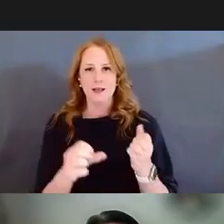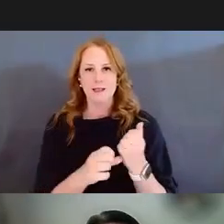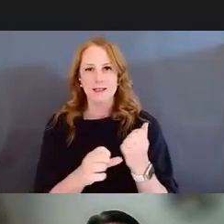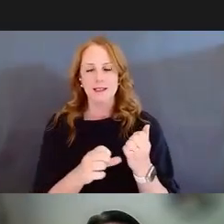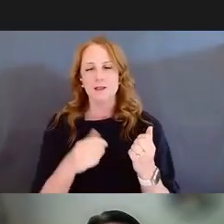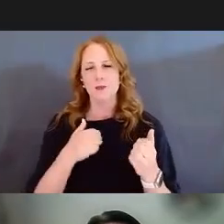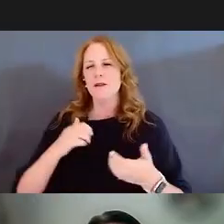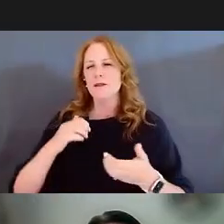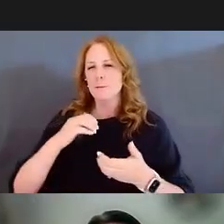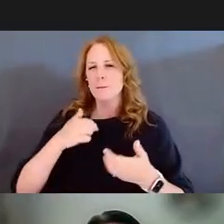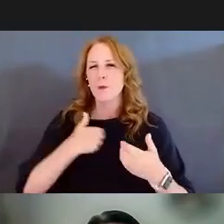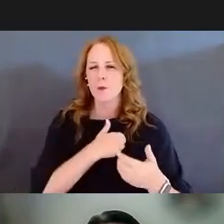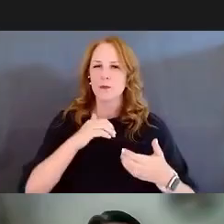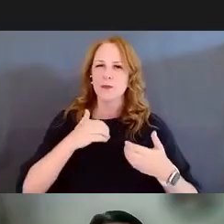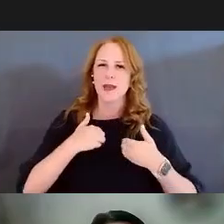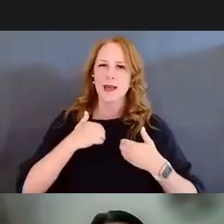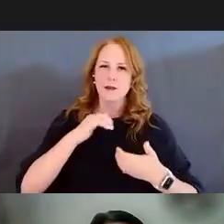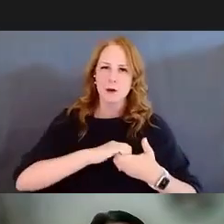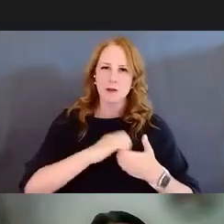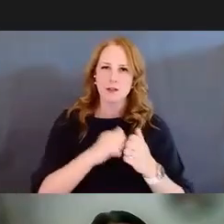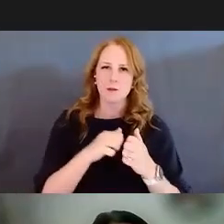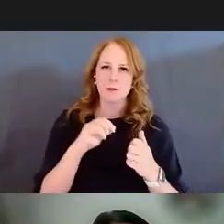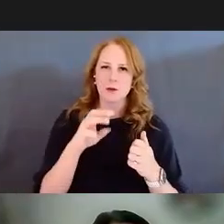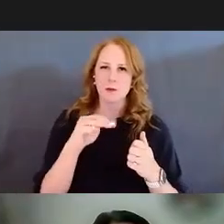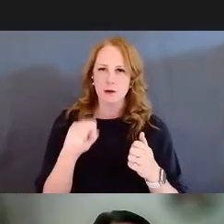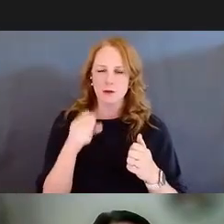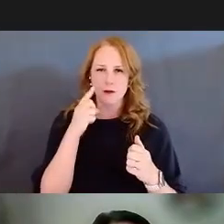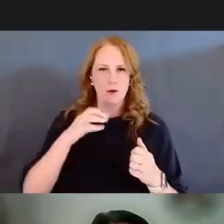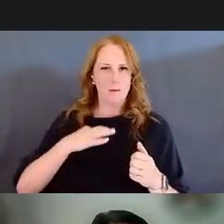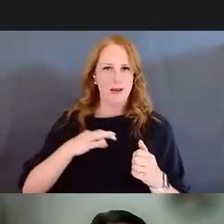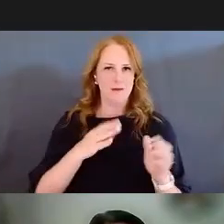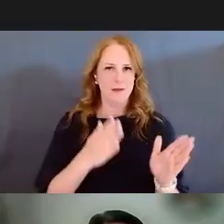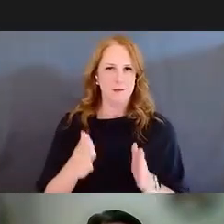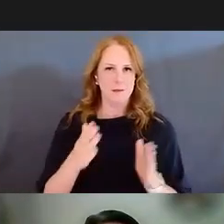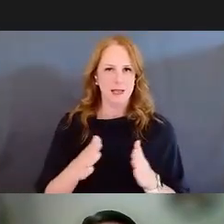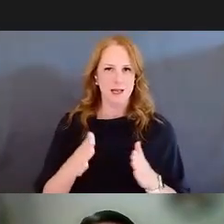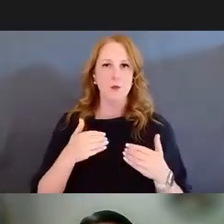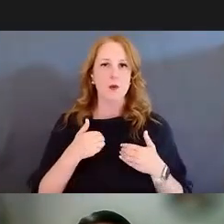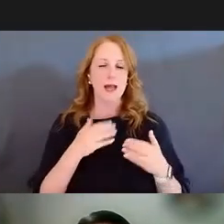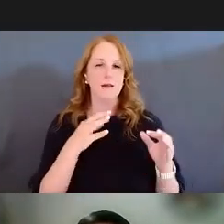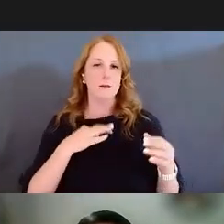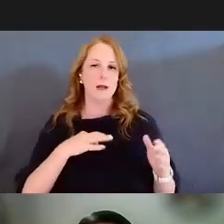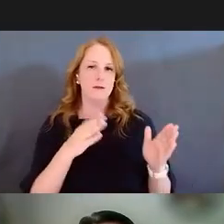with Microsoft around benefits planning. We have a benefits planning service at WISE. And so we've